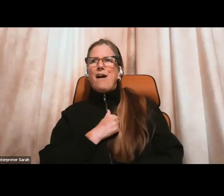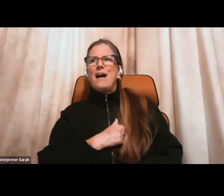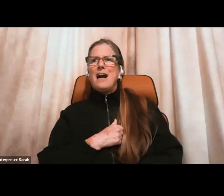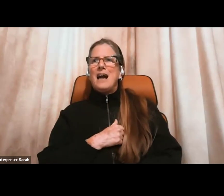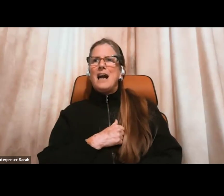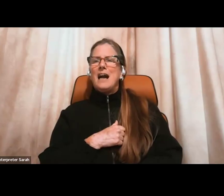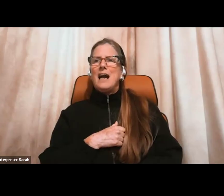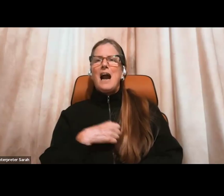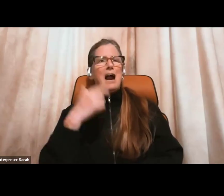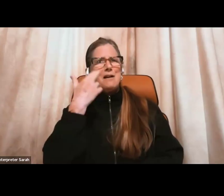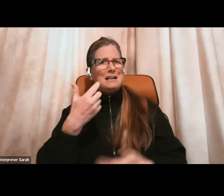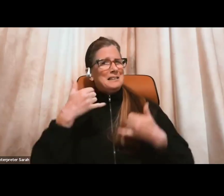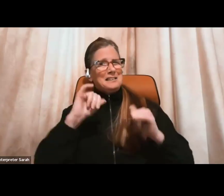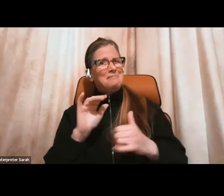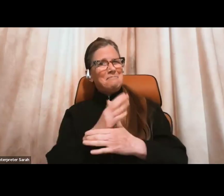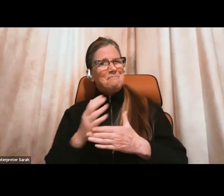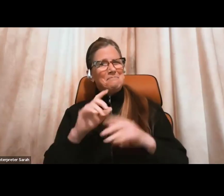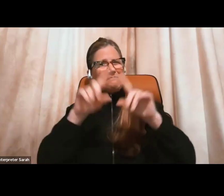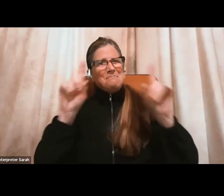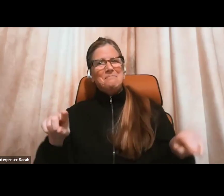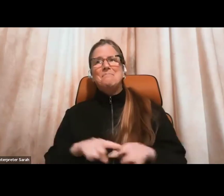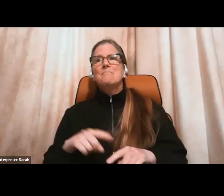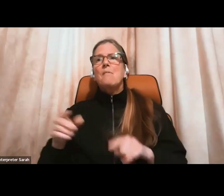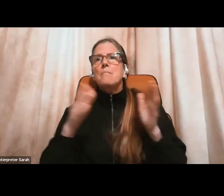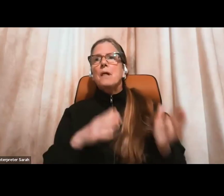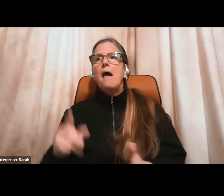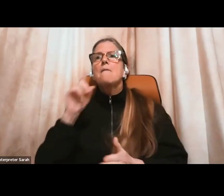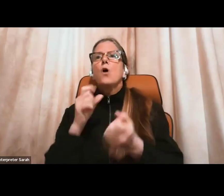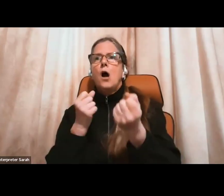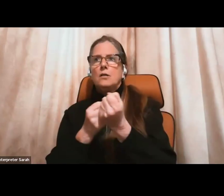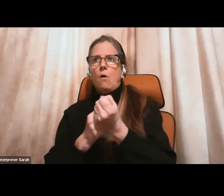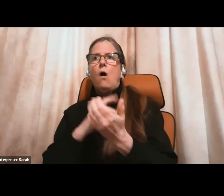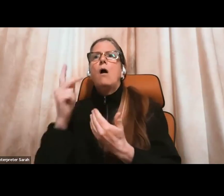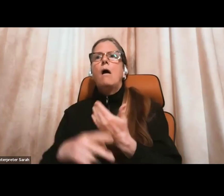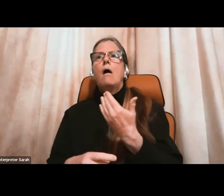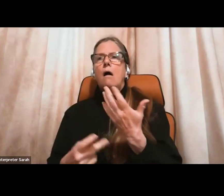screen. Are there plans for a grant program to support telemedicine in metro regions